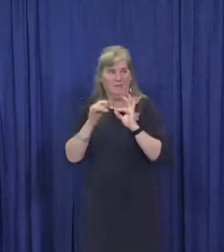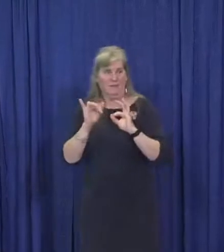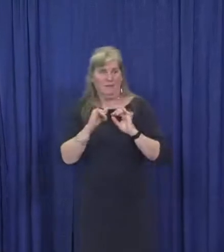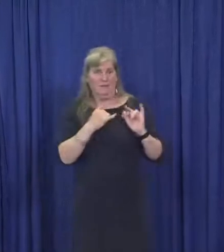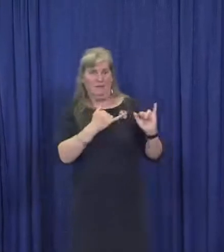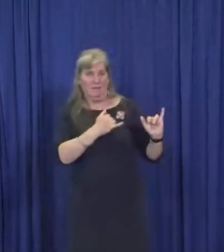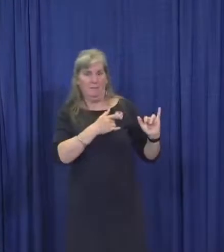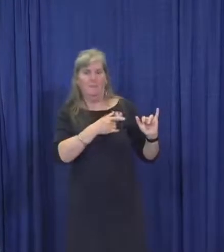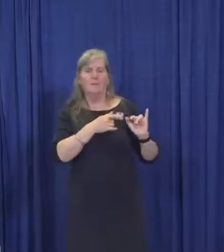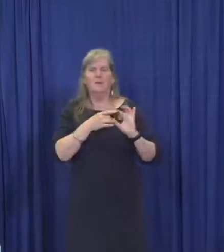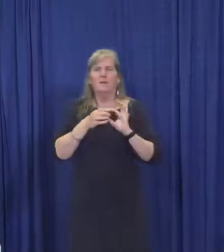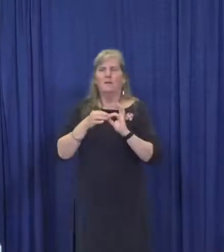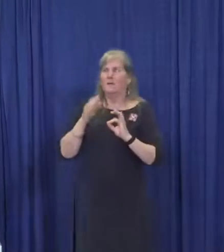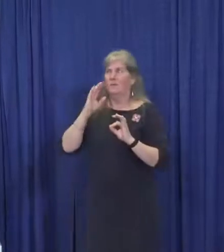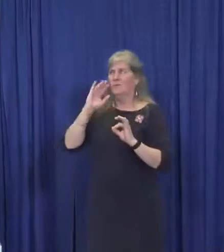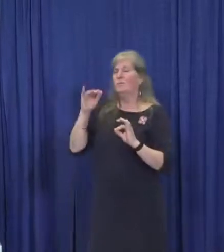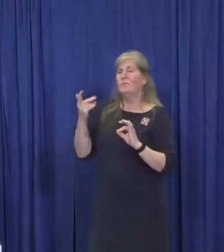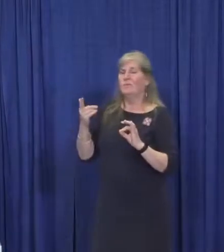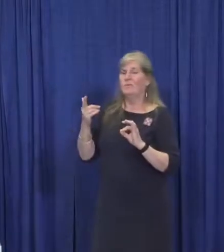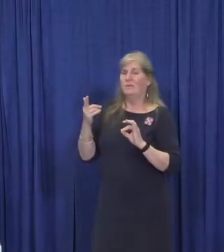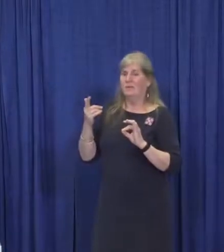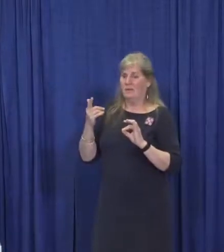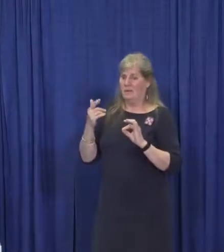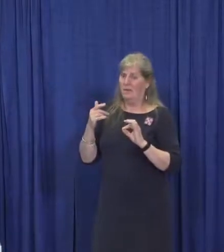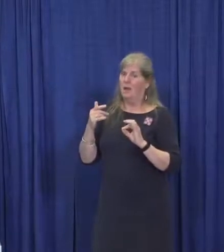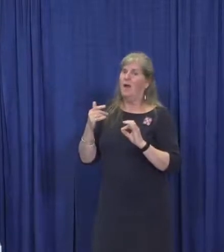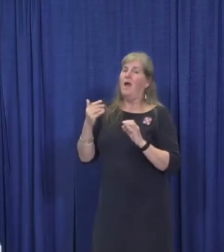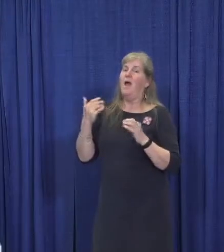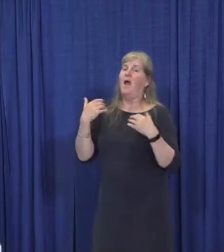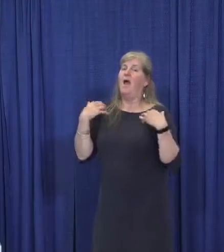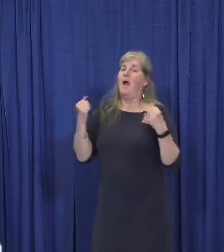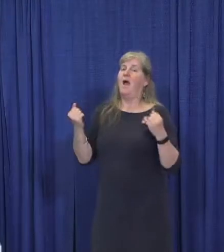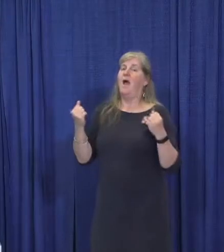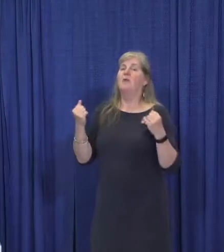what the doctor has said spokesperson land and the system